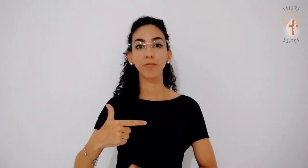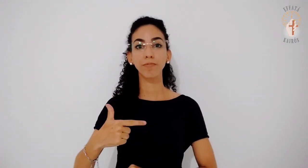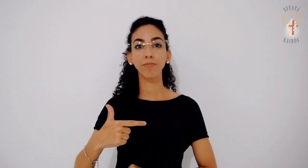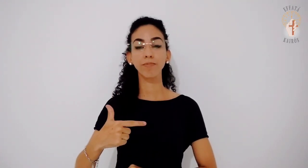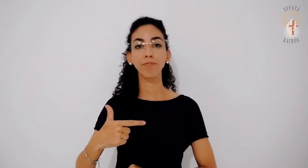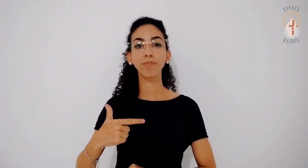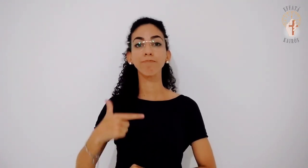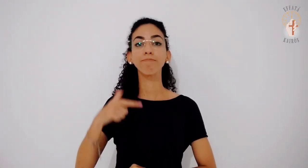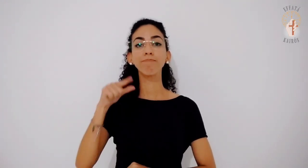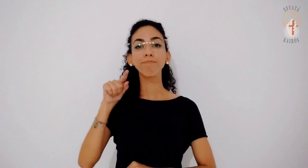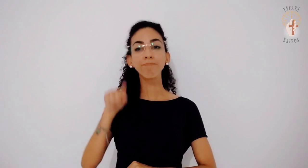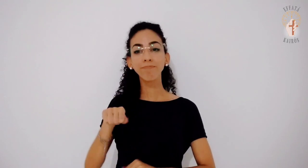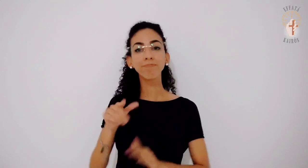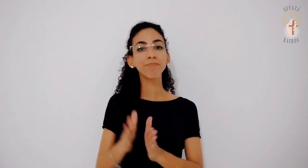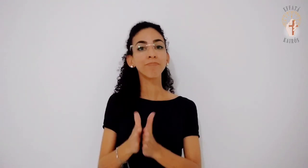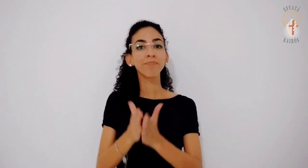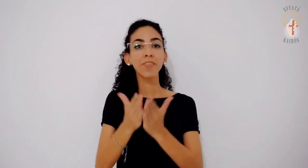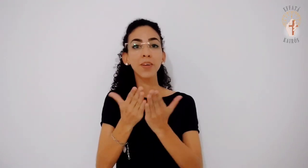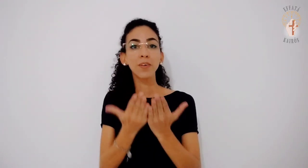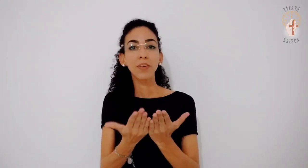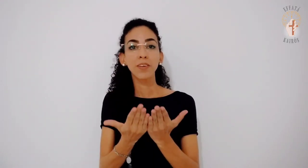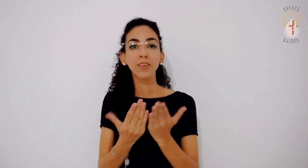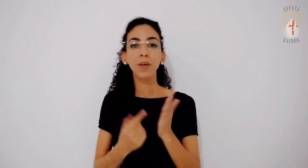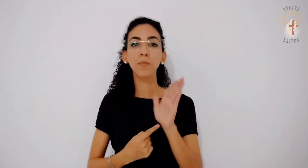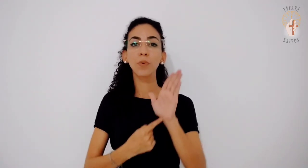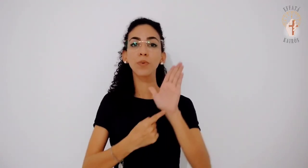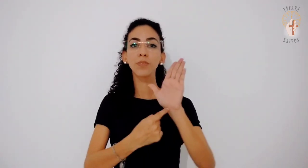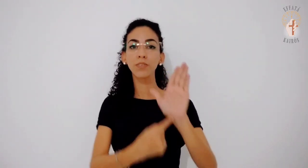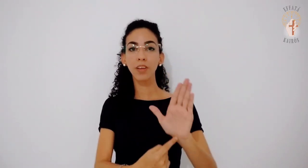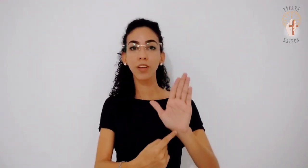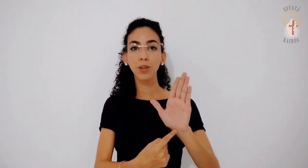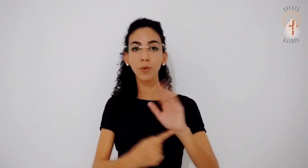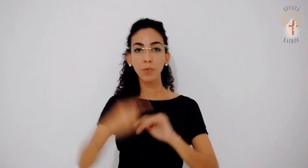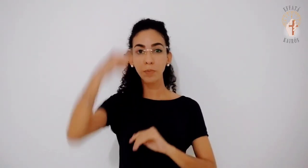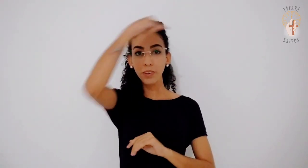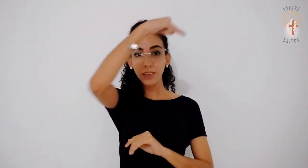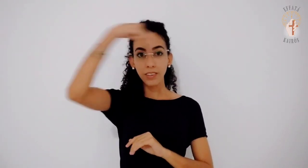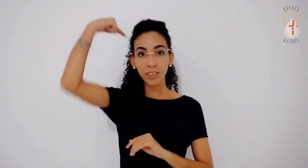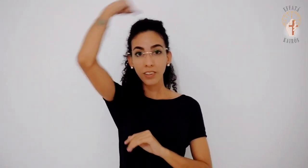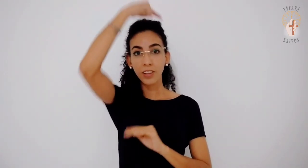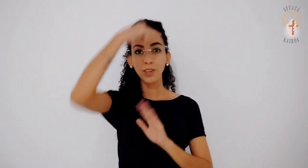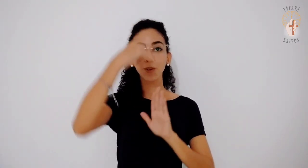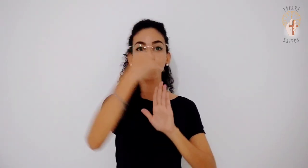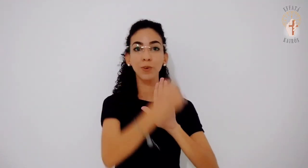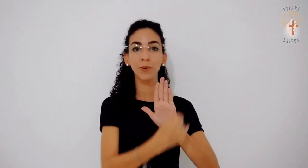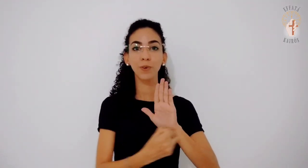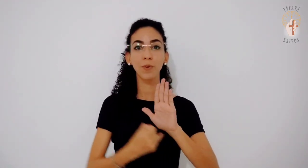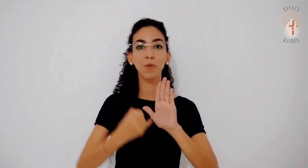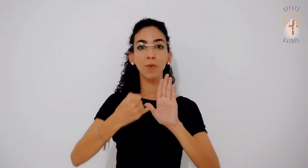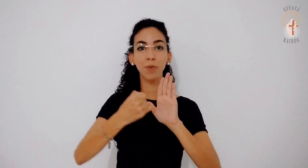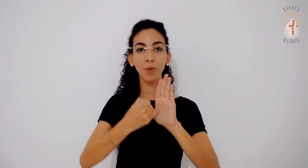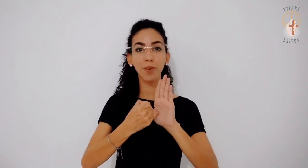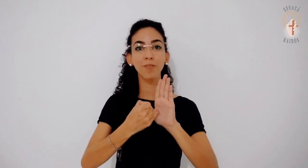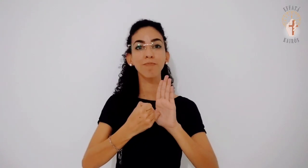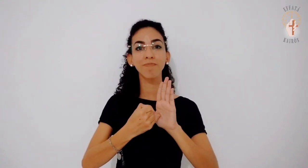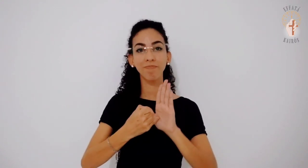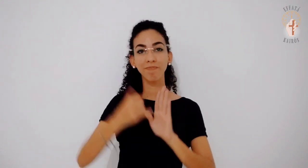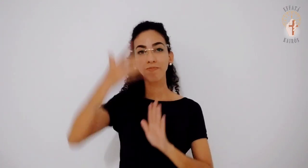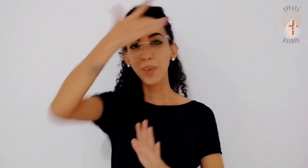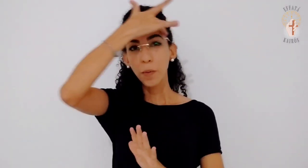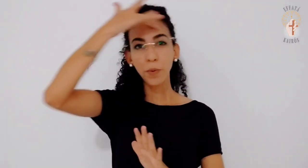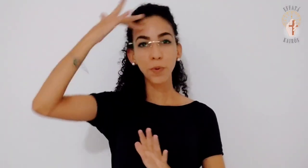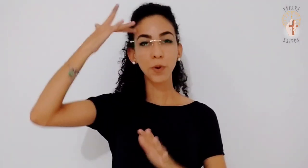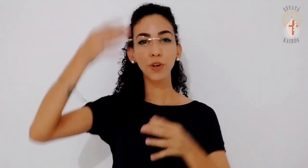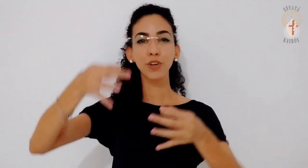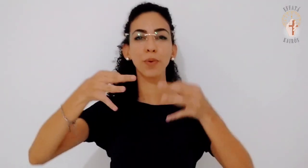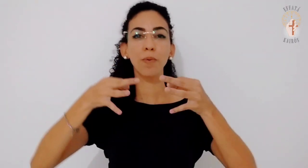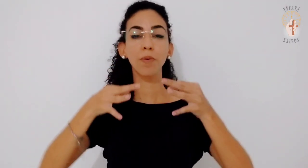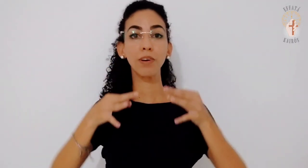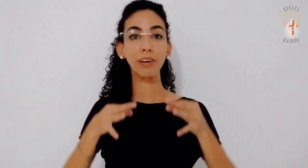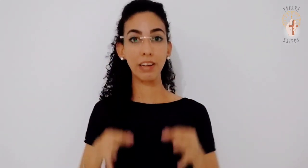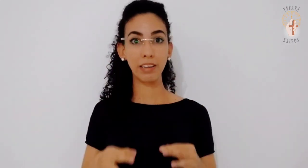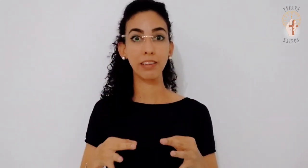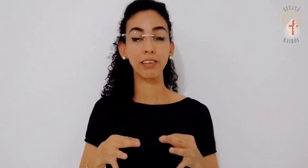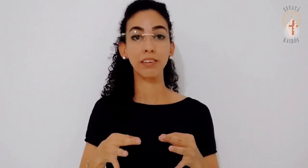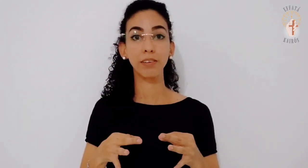In the Bible, St. Joseph is presented as a righteous person.